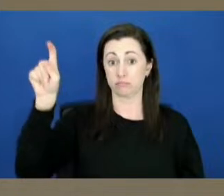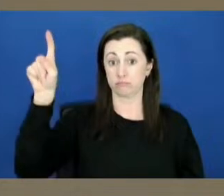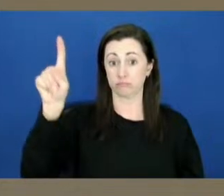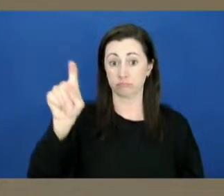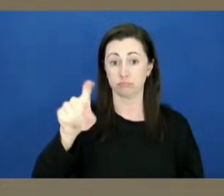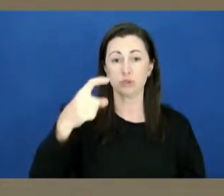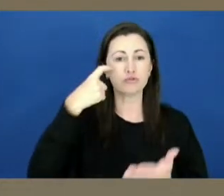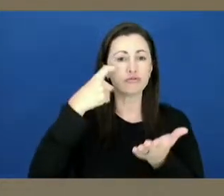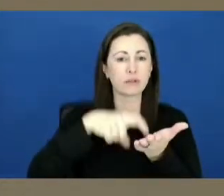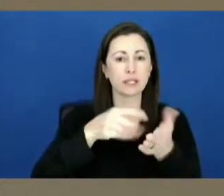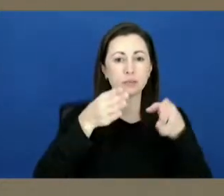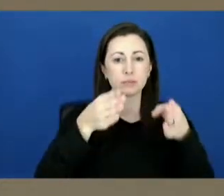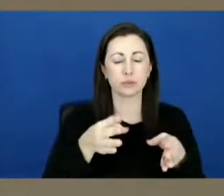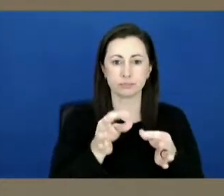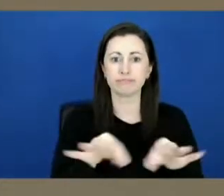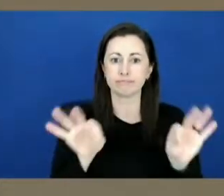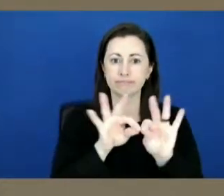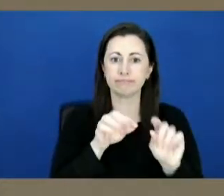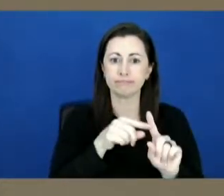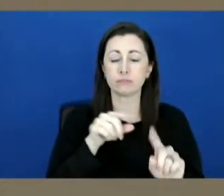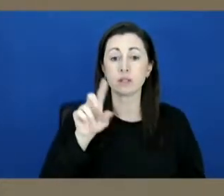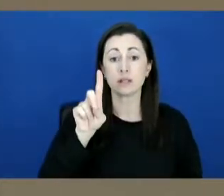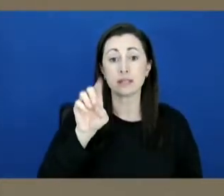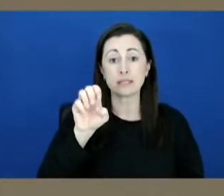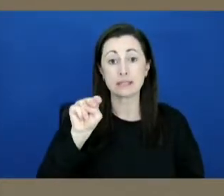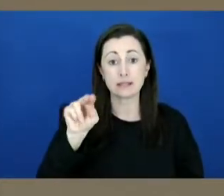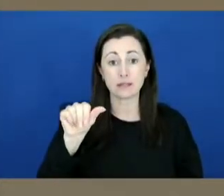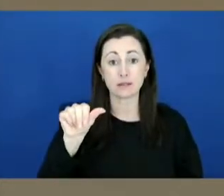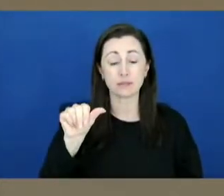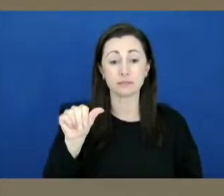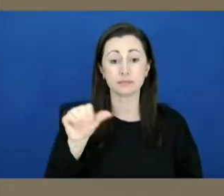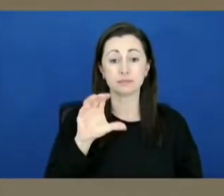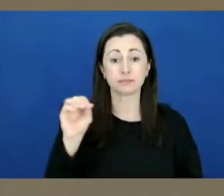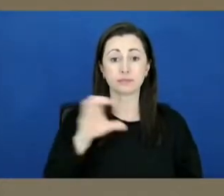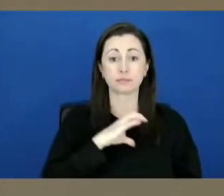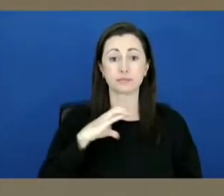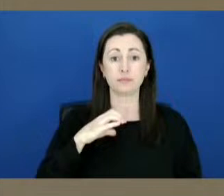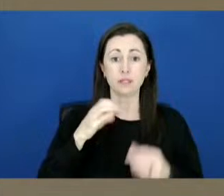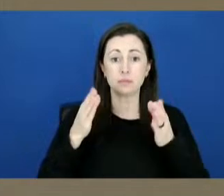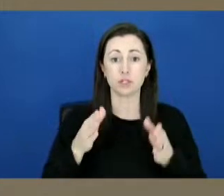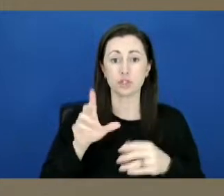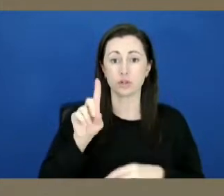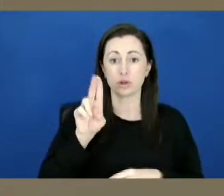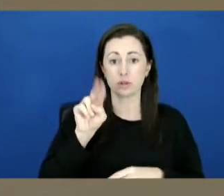DOWN, I WANT TO TAKE AN